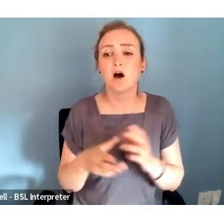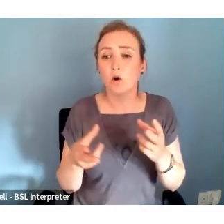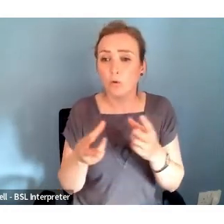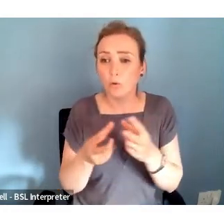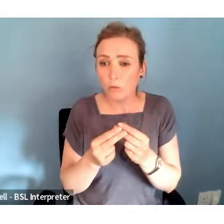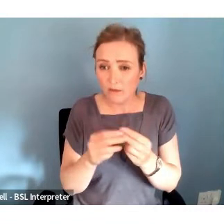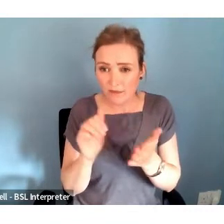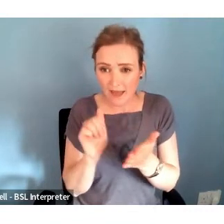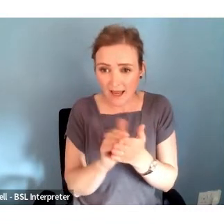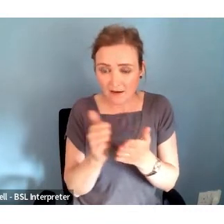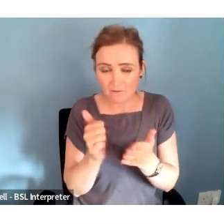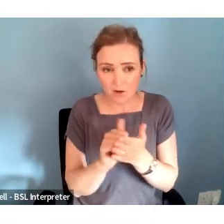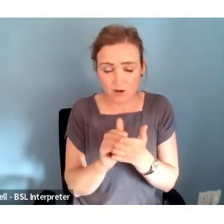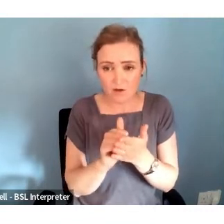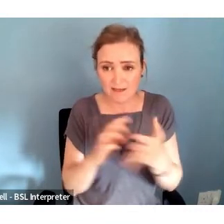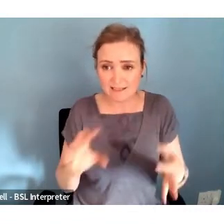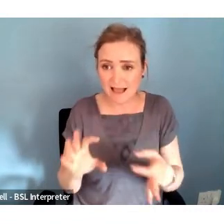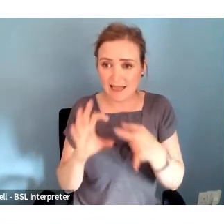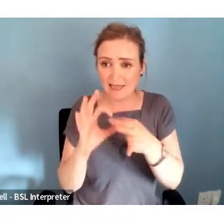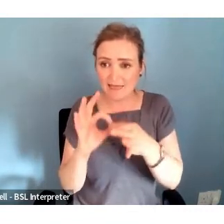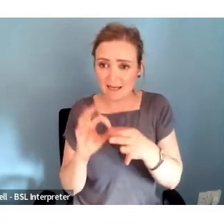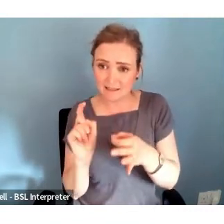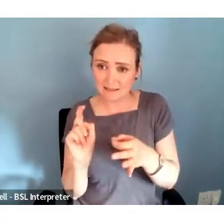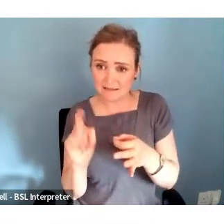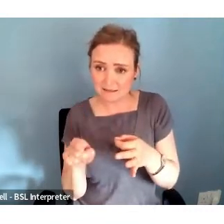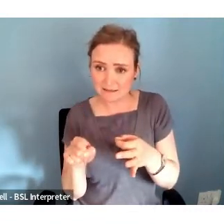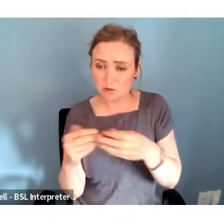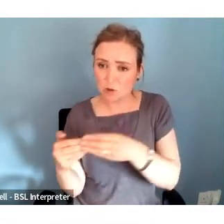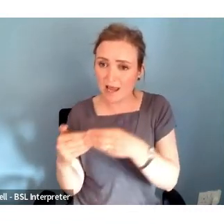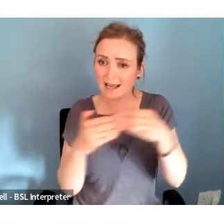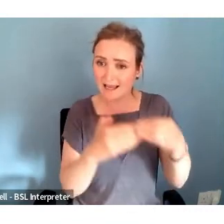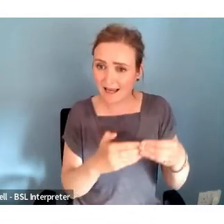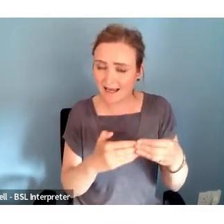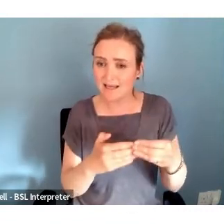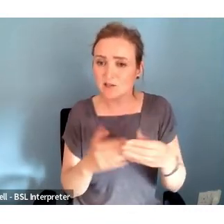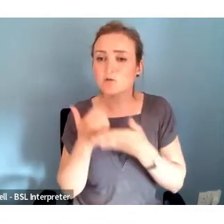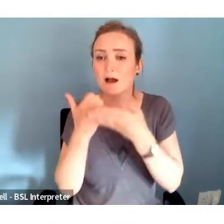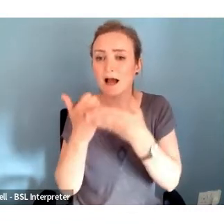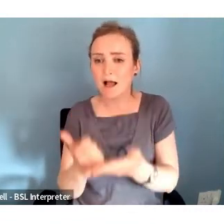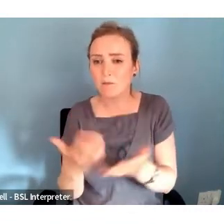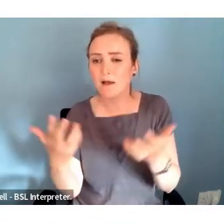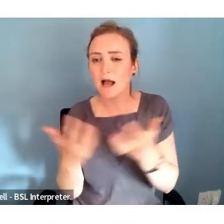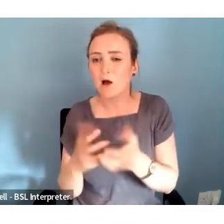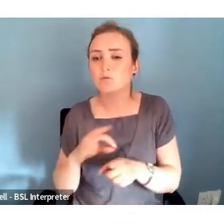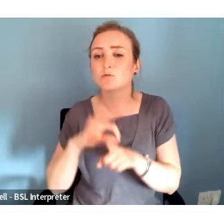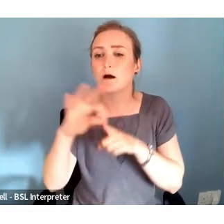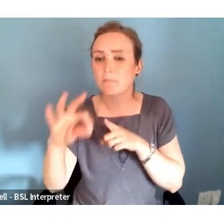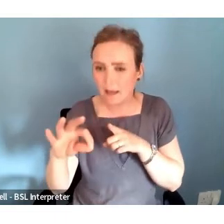for roles at the Arts Council . So that outlines to candidates how we will review